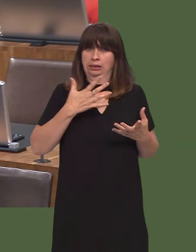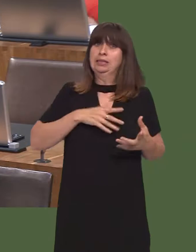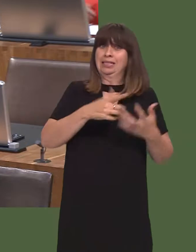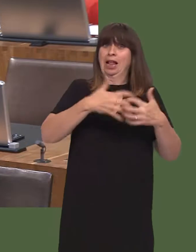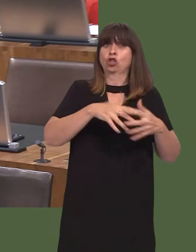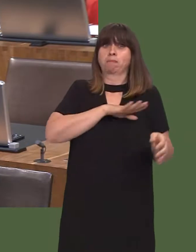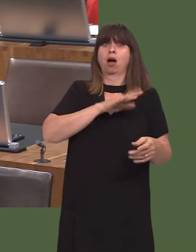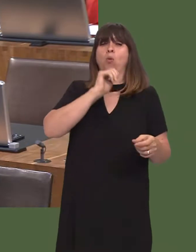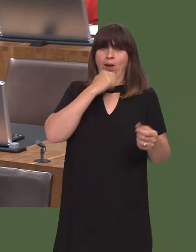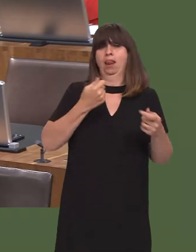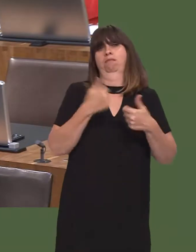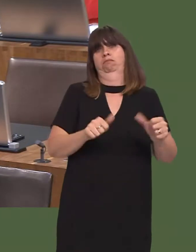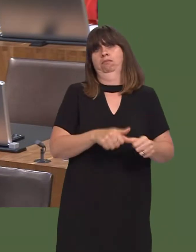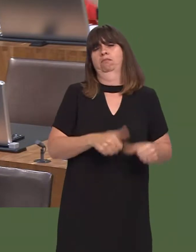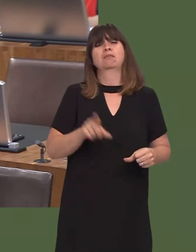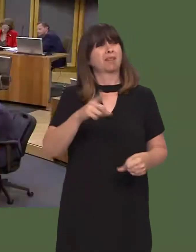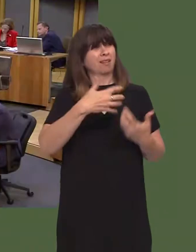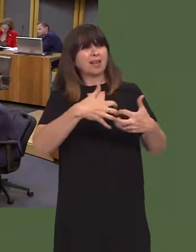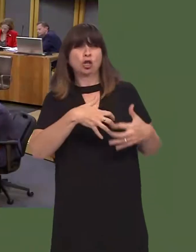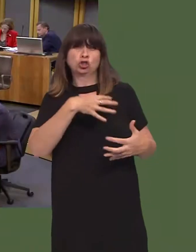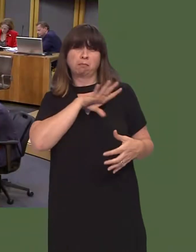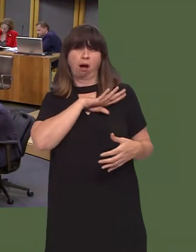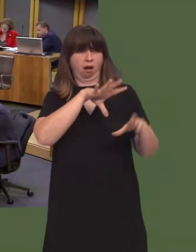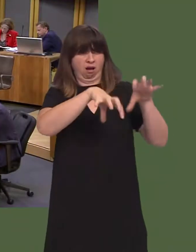park will deliver in all of those areas. Neil Hamilton: Well, the technology park will